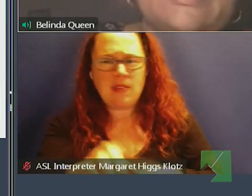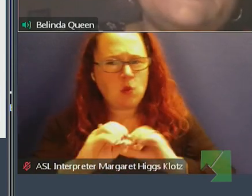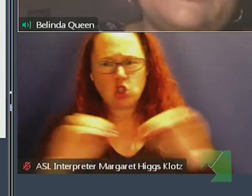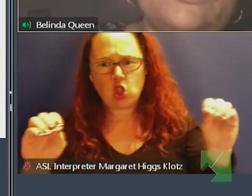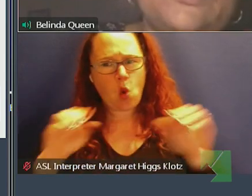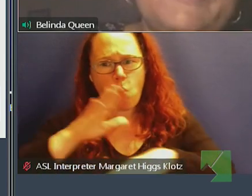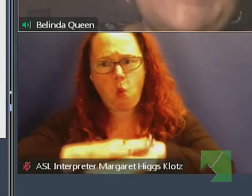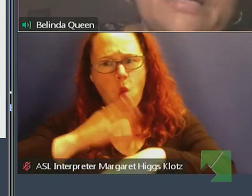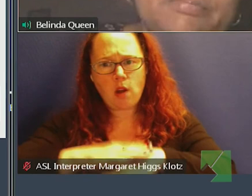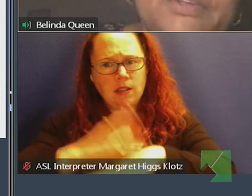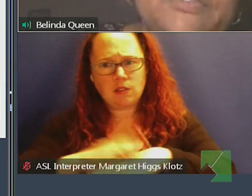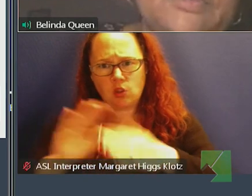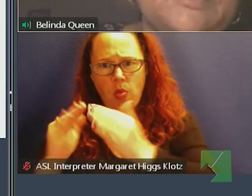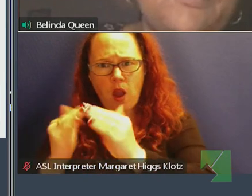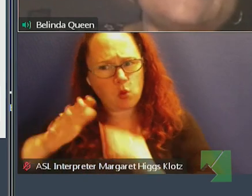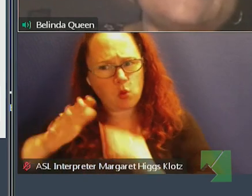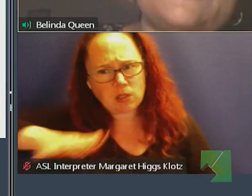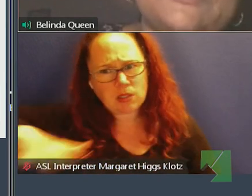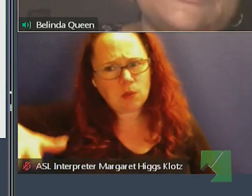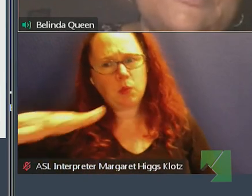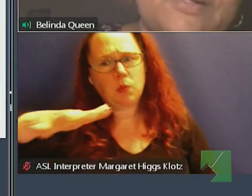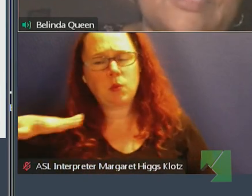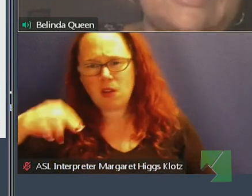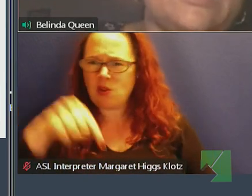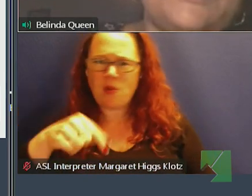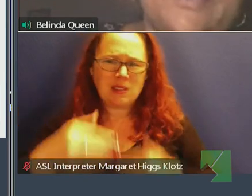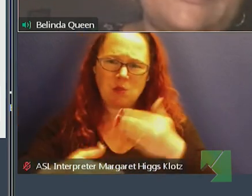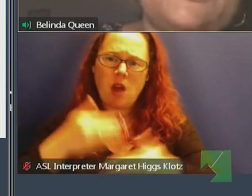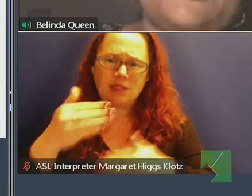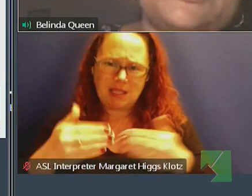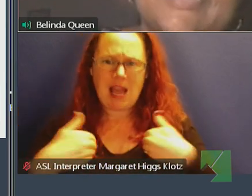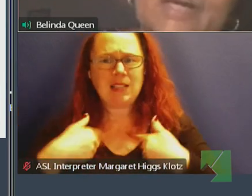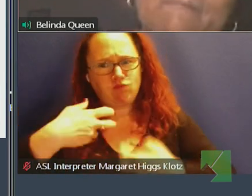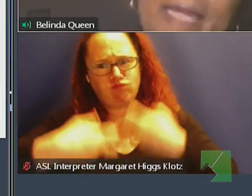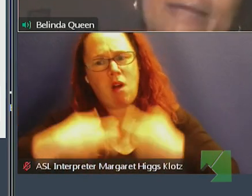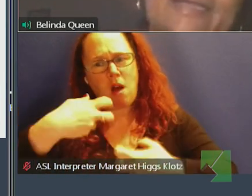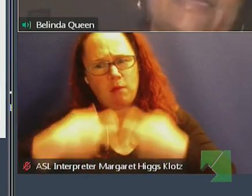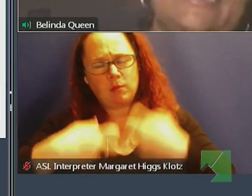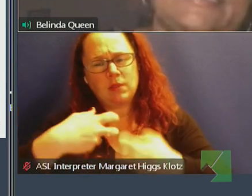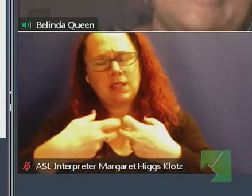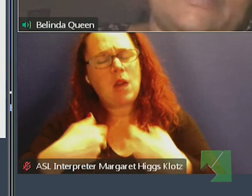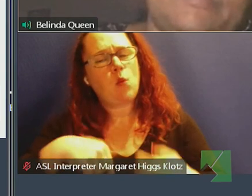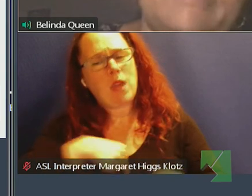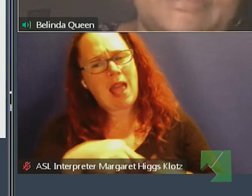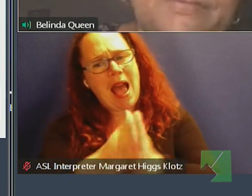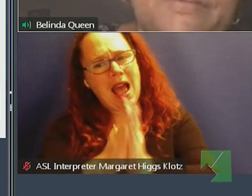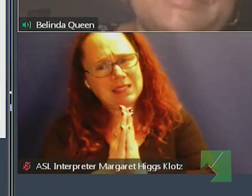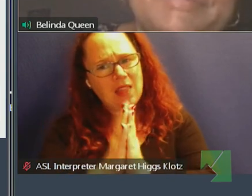it was a sore spot. So I'm commuting. So this process has serious falls now requesting that you just step back and get them public and film from the